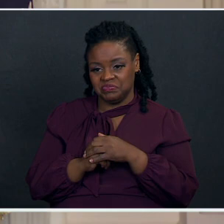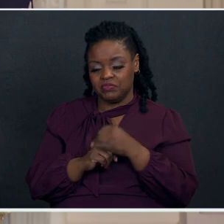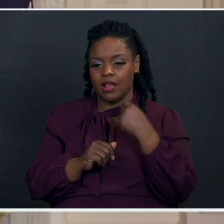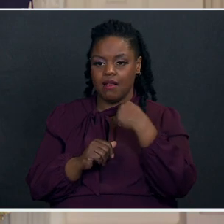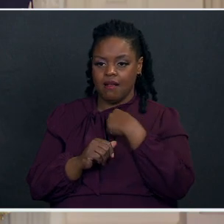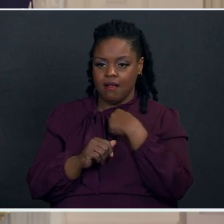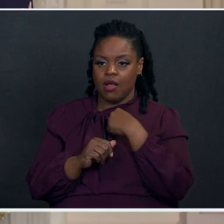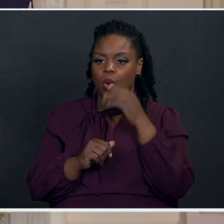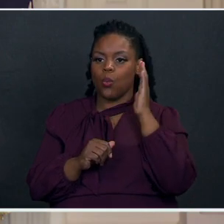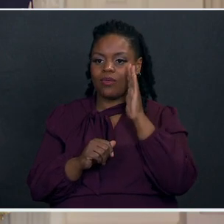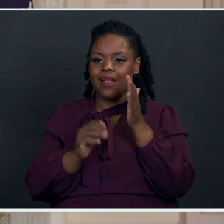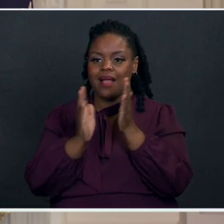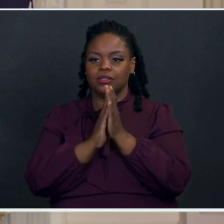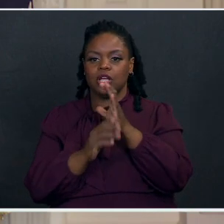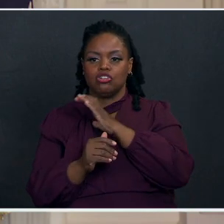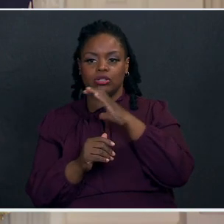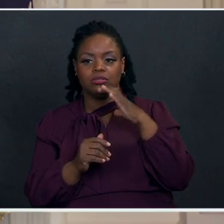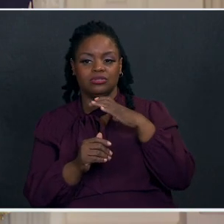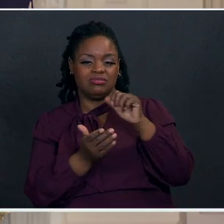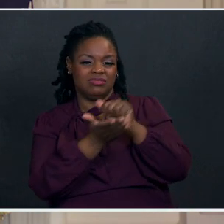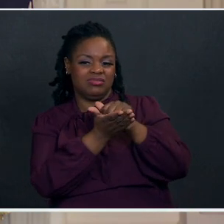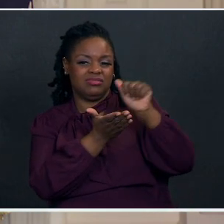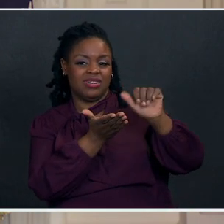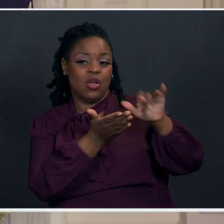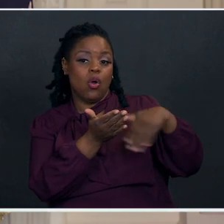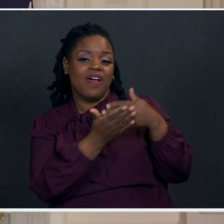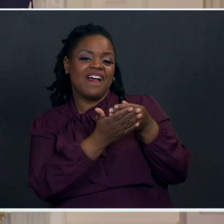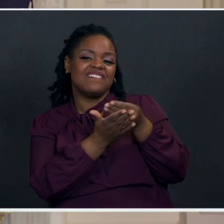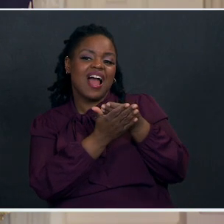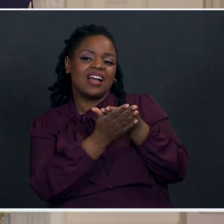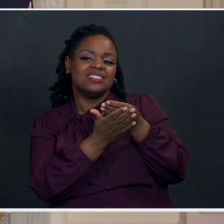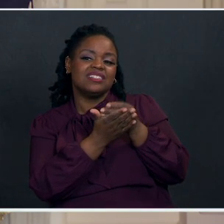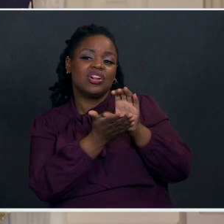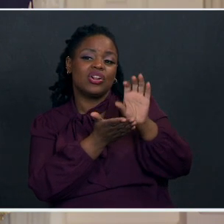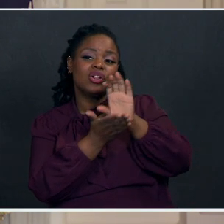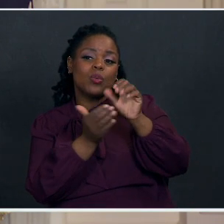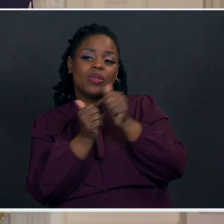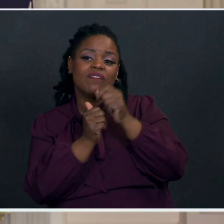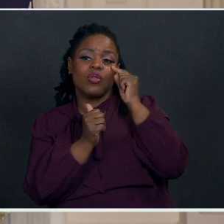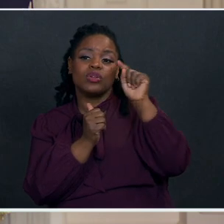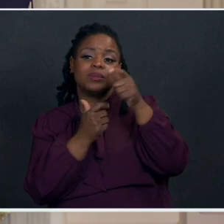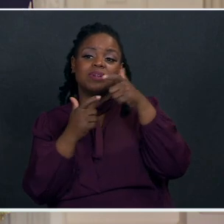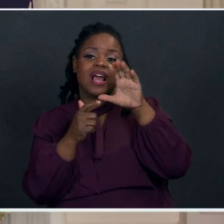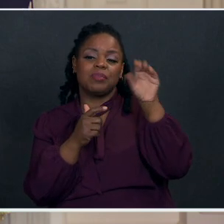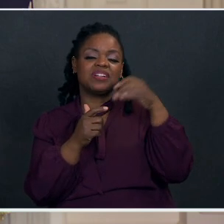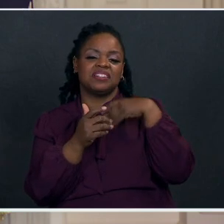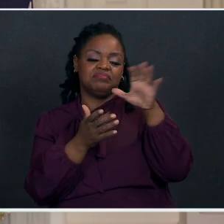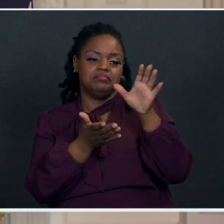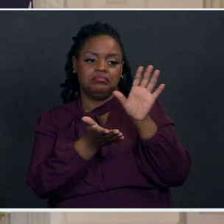asking them to eliminate those subsidies. We're going to take money and invest it in clean energy jobs in America --